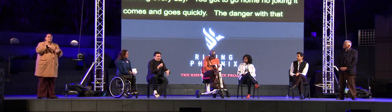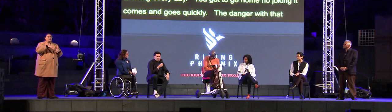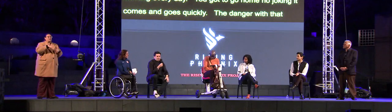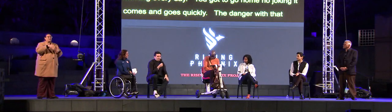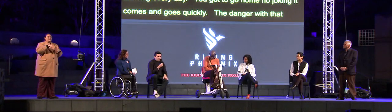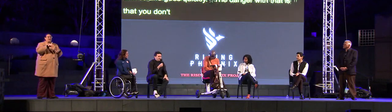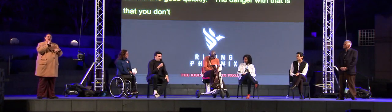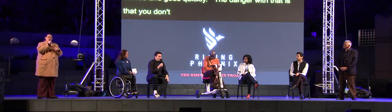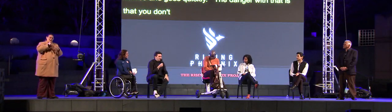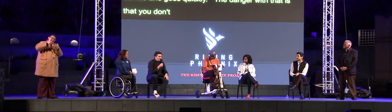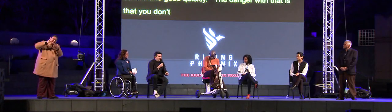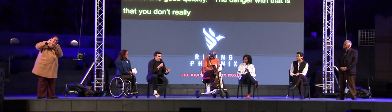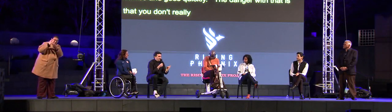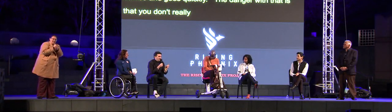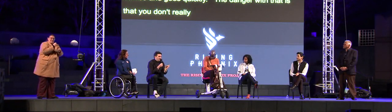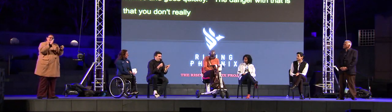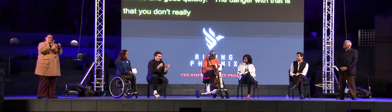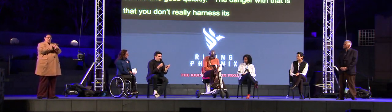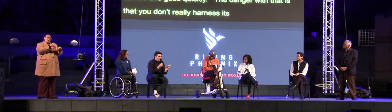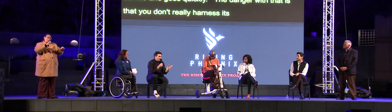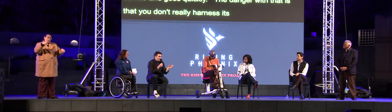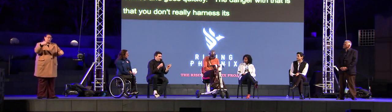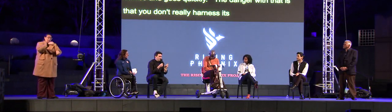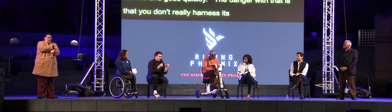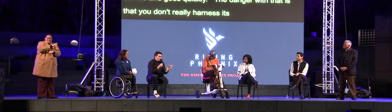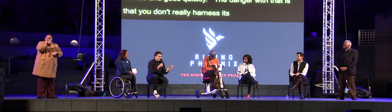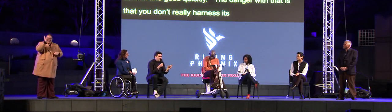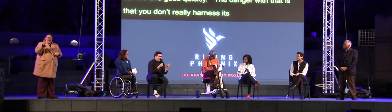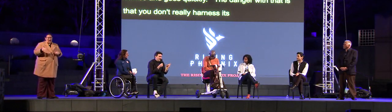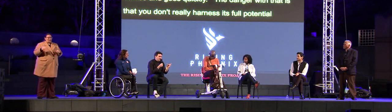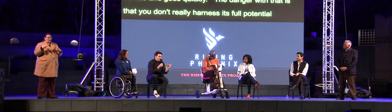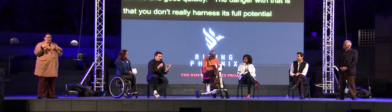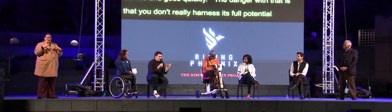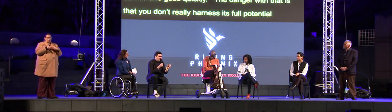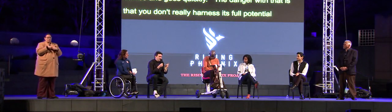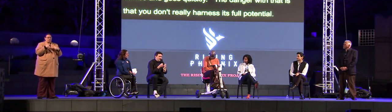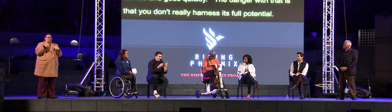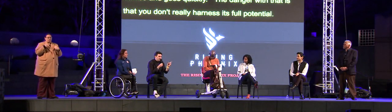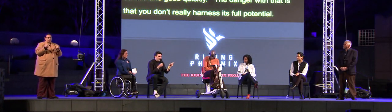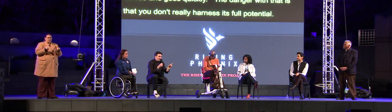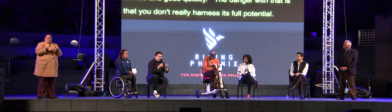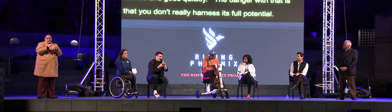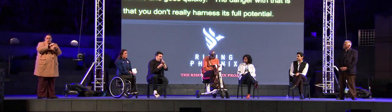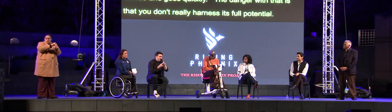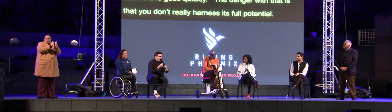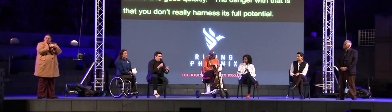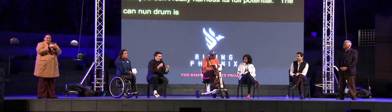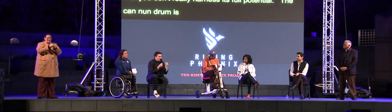harness its full potential, and the conundrum has always been, how do you try and change the shape of that?